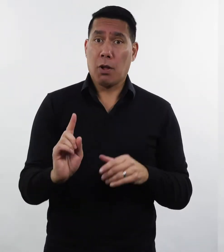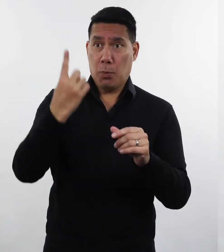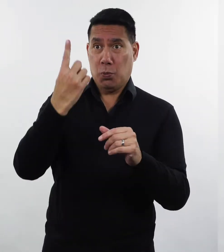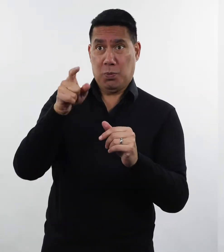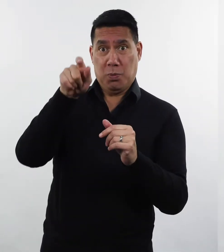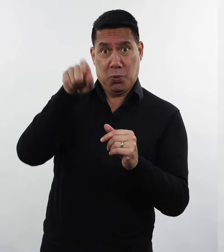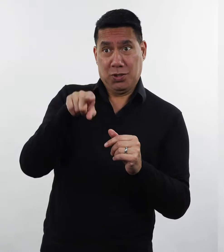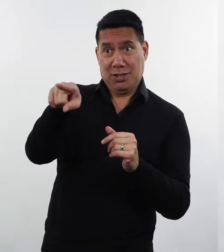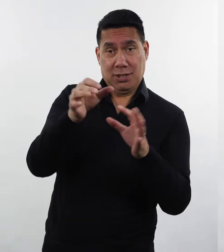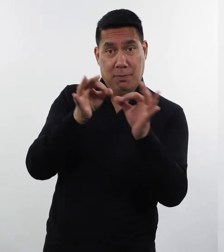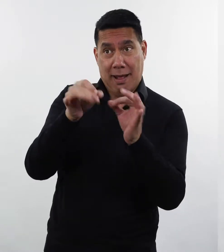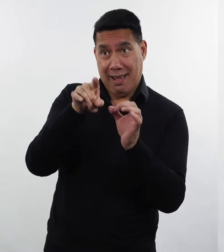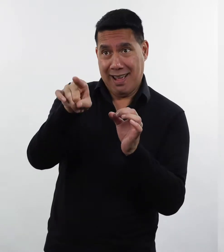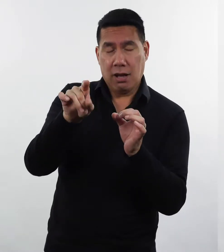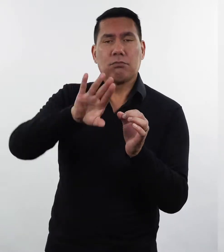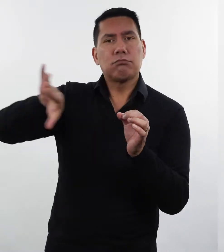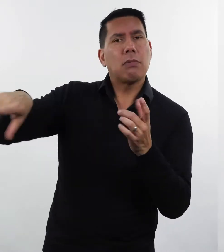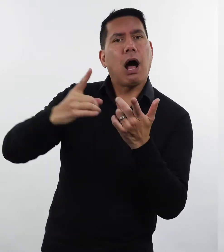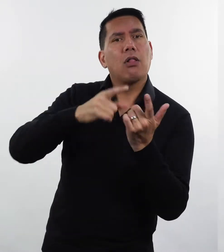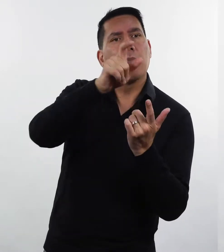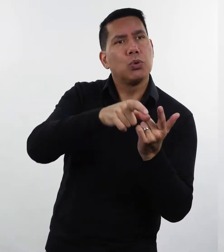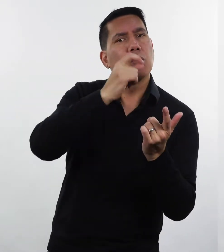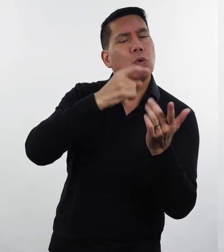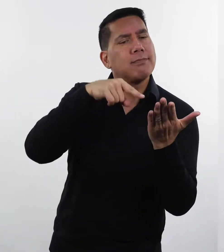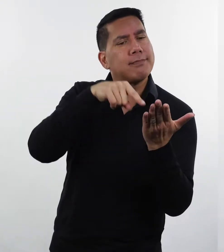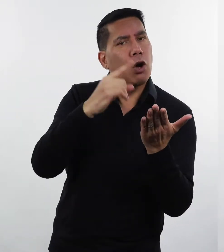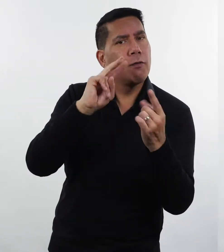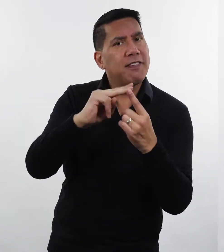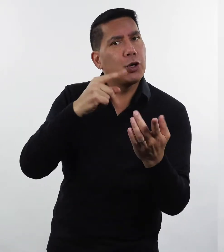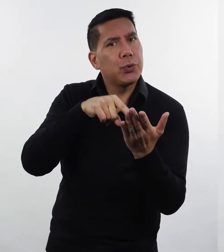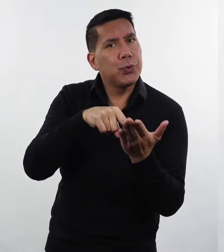but by another person not connected with your plan and who works in the same office.